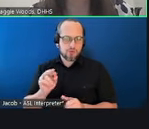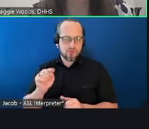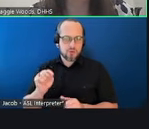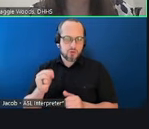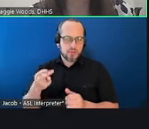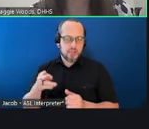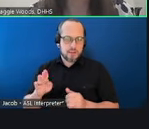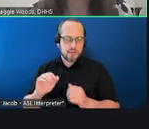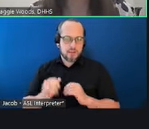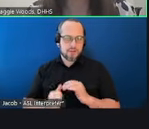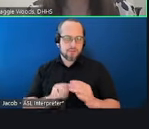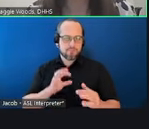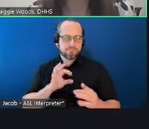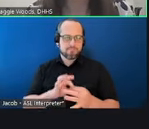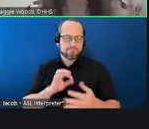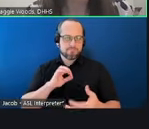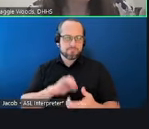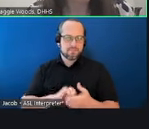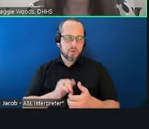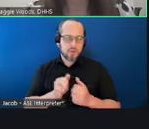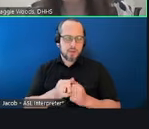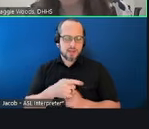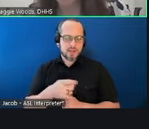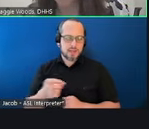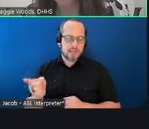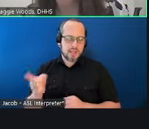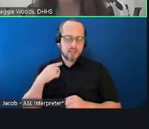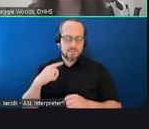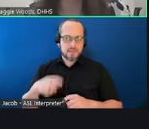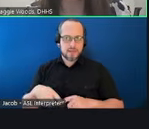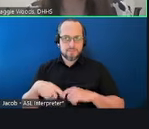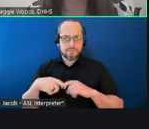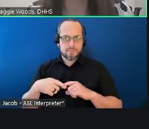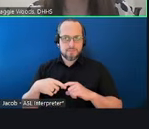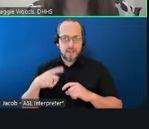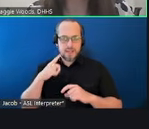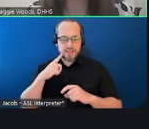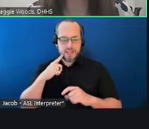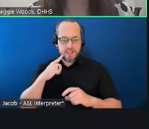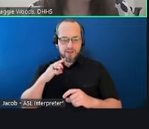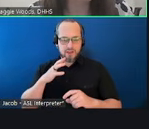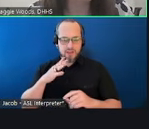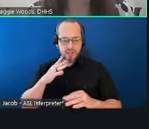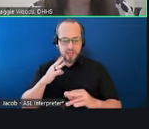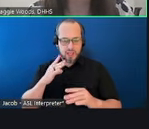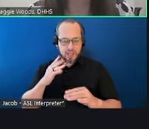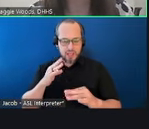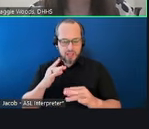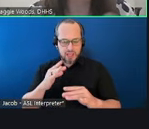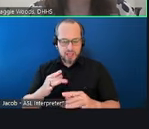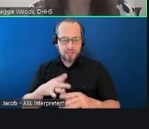directly. I'm going to pause there because I think I've reached my time aotment and I want to make